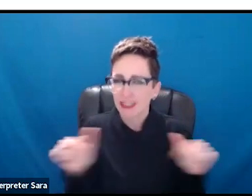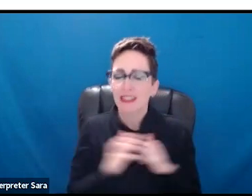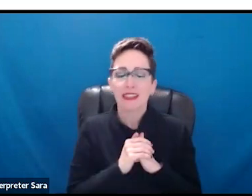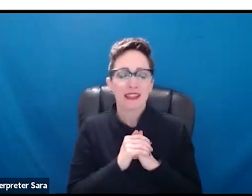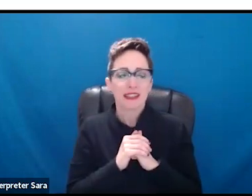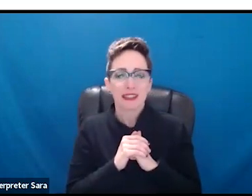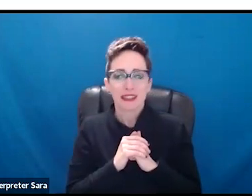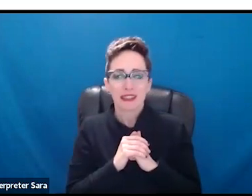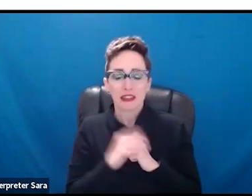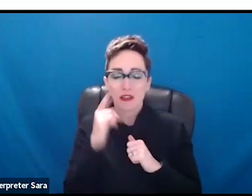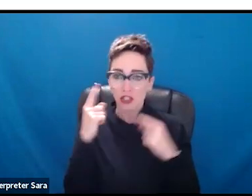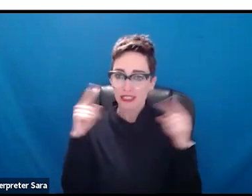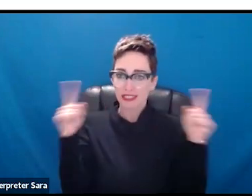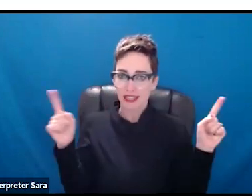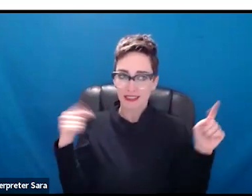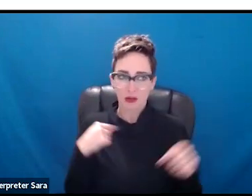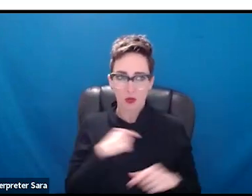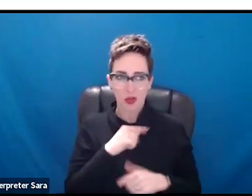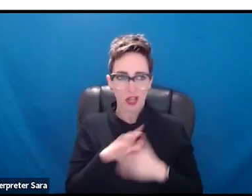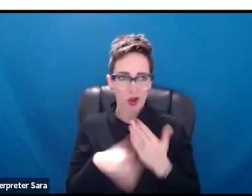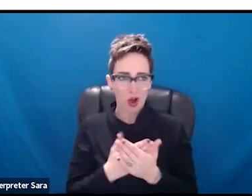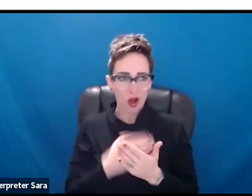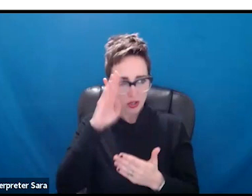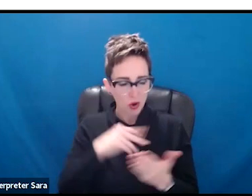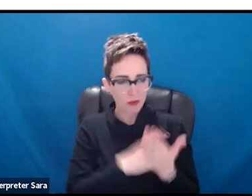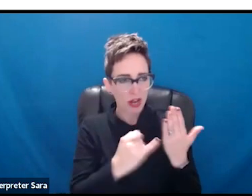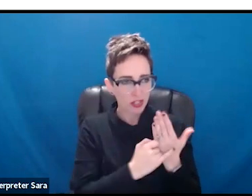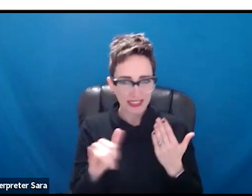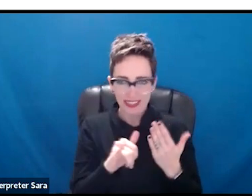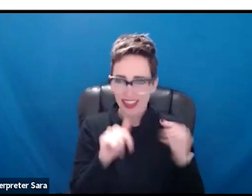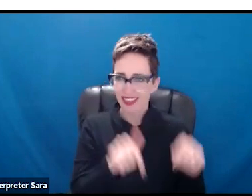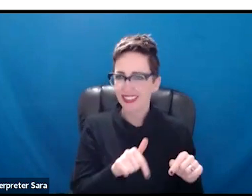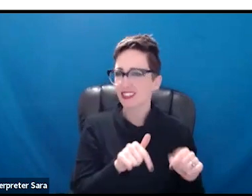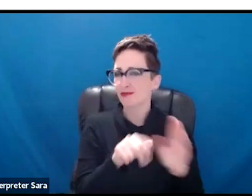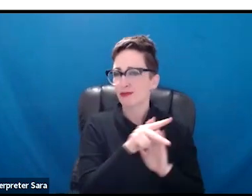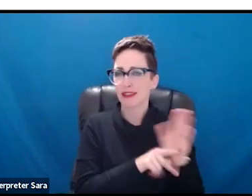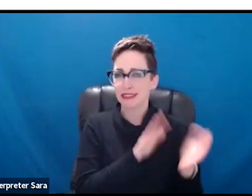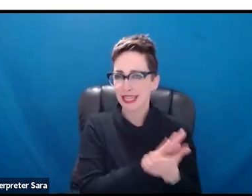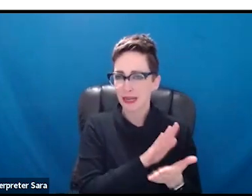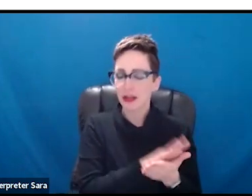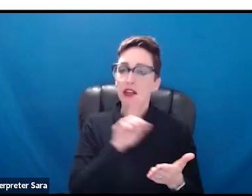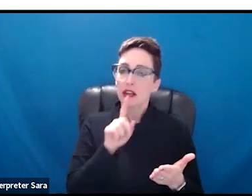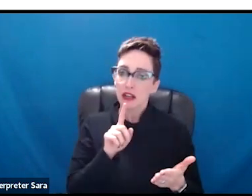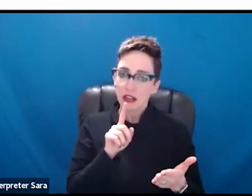I think we all know that initiatives like Policy Academy, we have to meet states where they're at